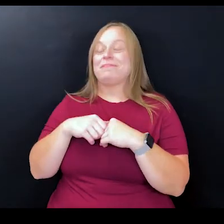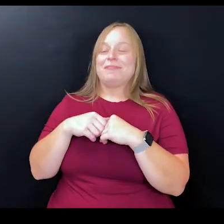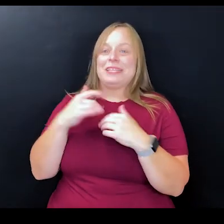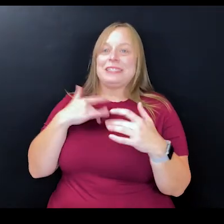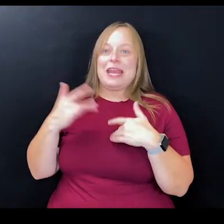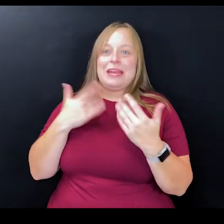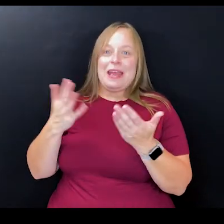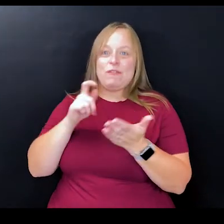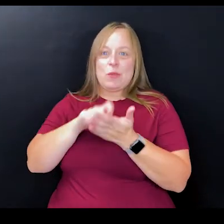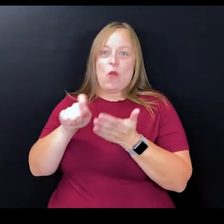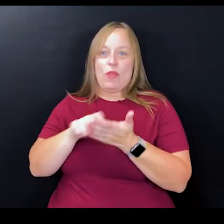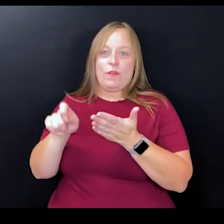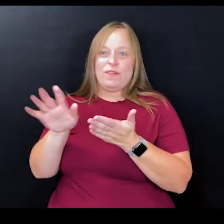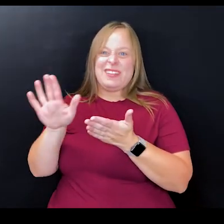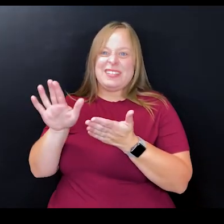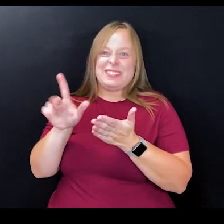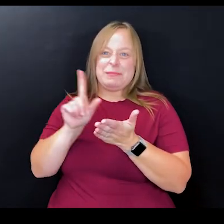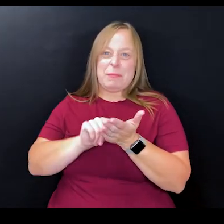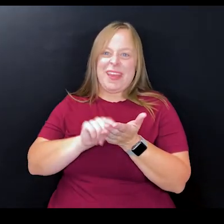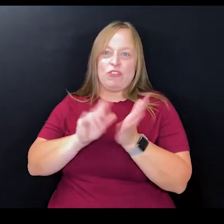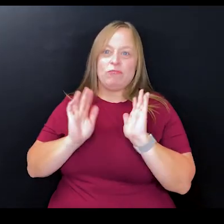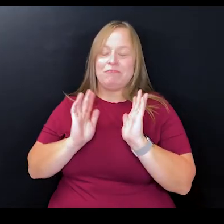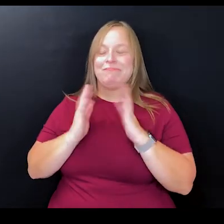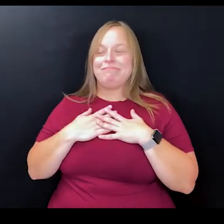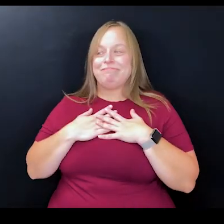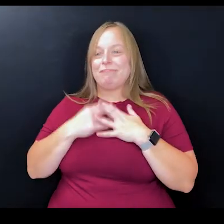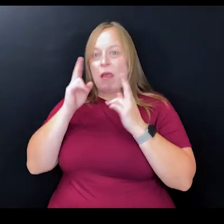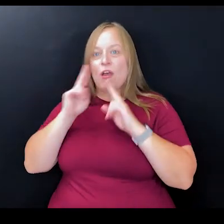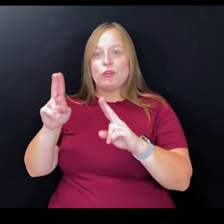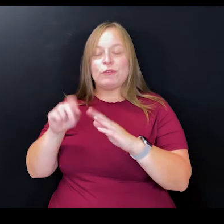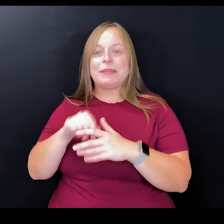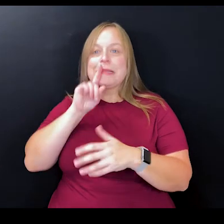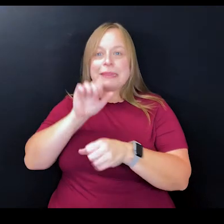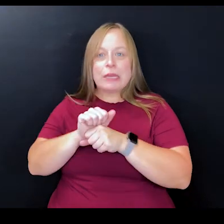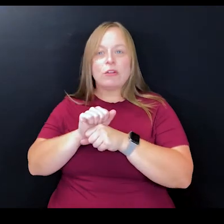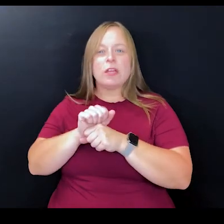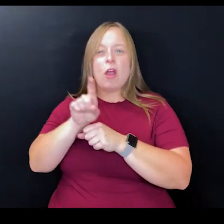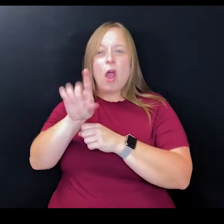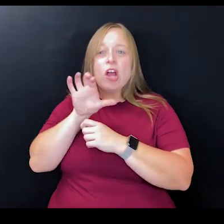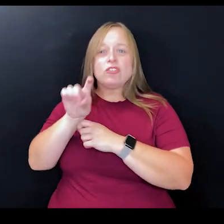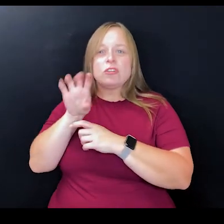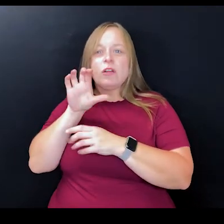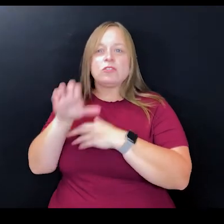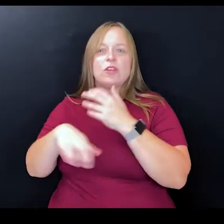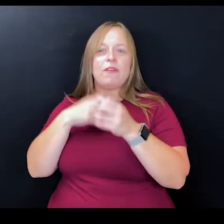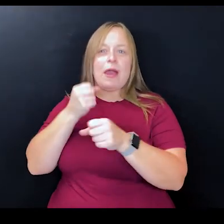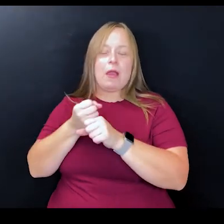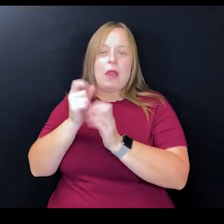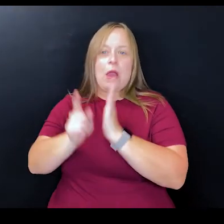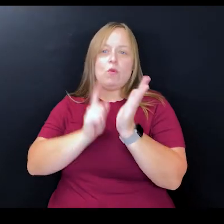as the author of this publication. He's literally put hundreds of hours into